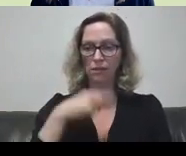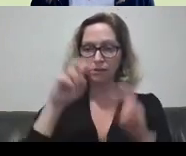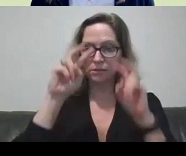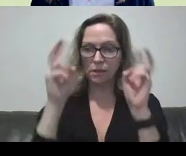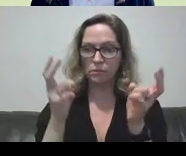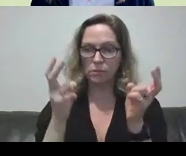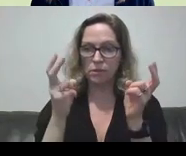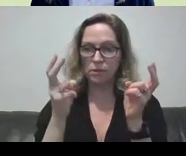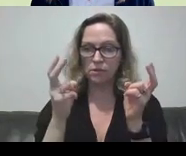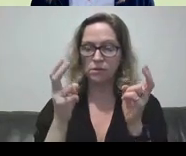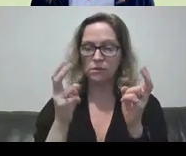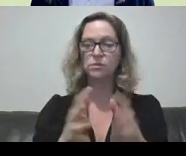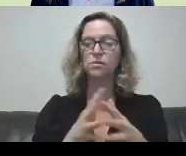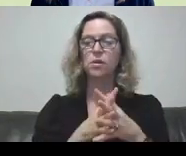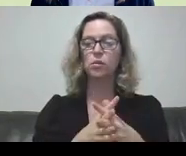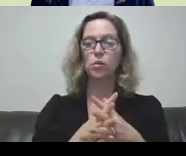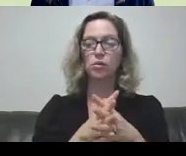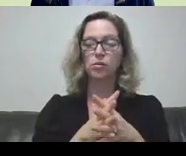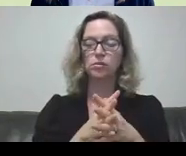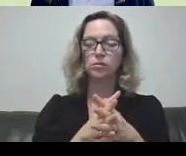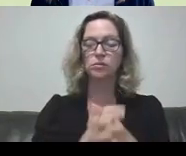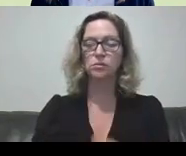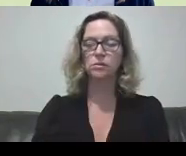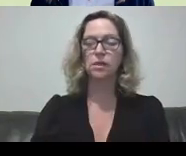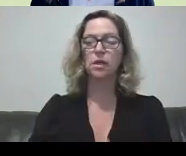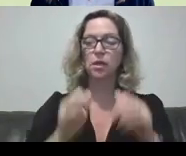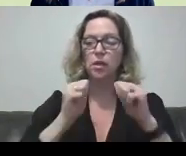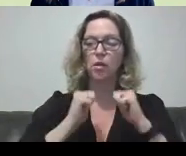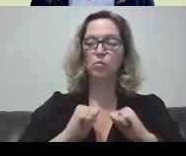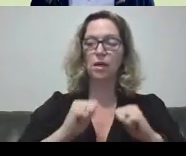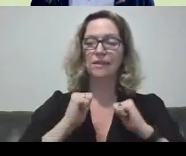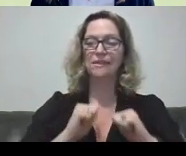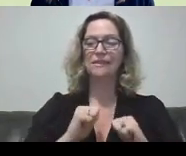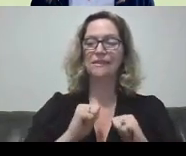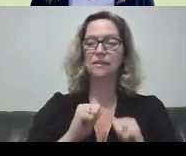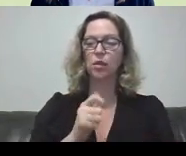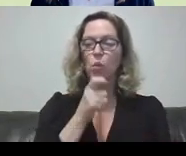beneficial practice saying no it's a